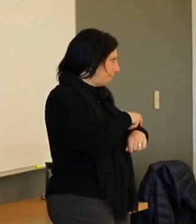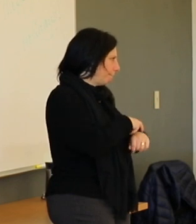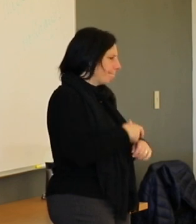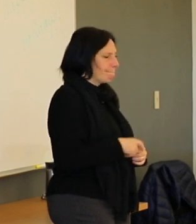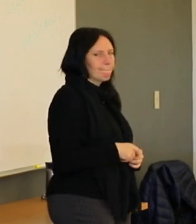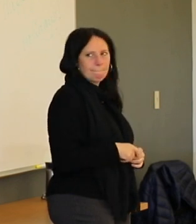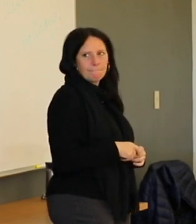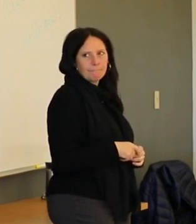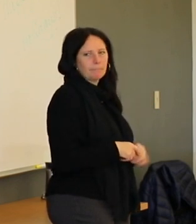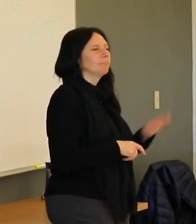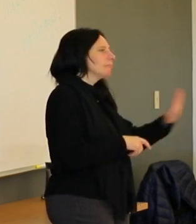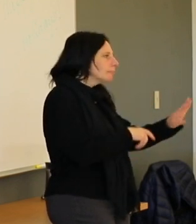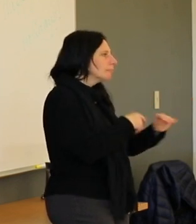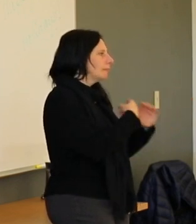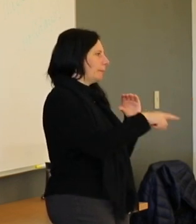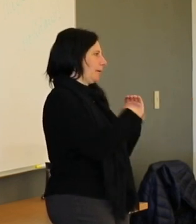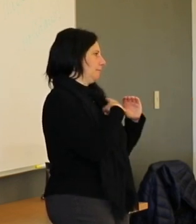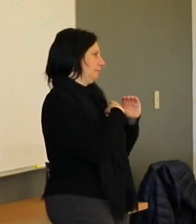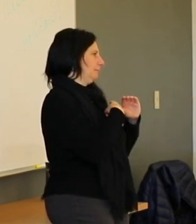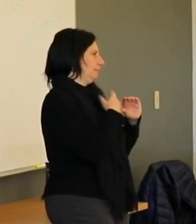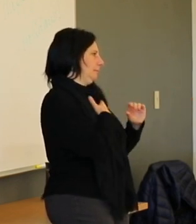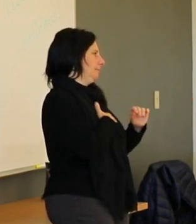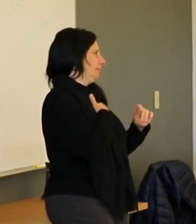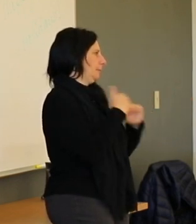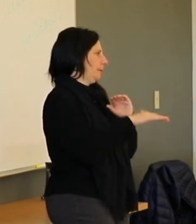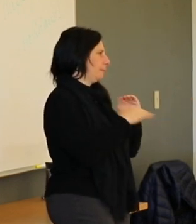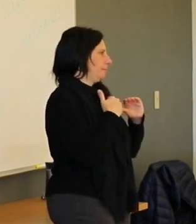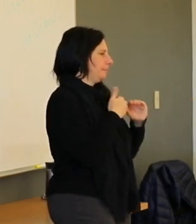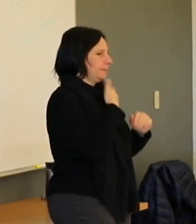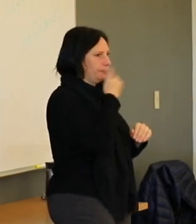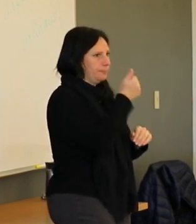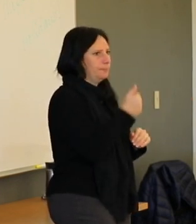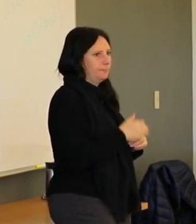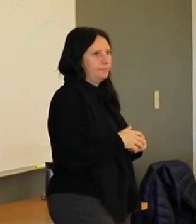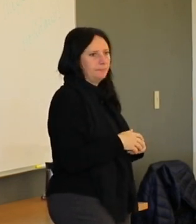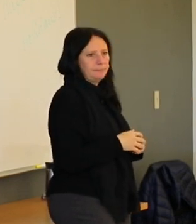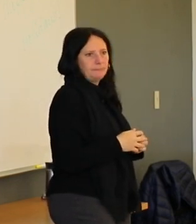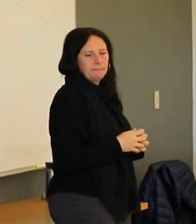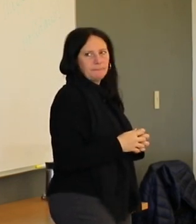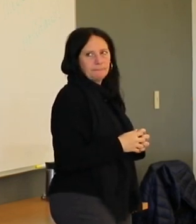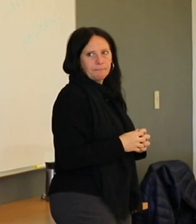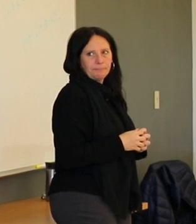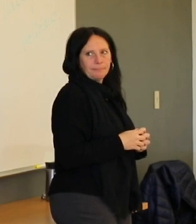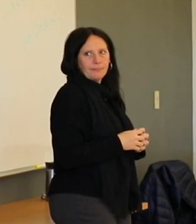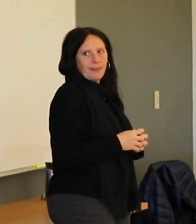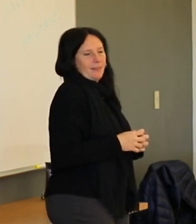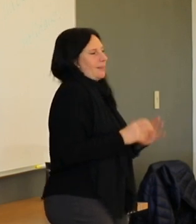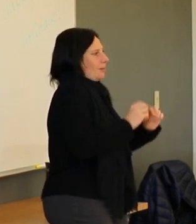Emails. Usually the best way. Okay. So now you have that. Now you're ready.